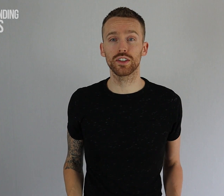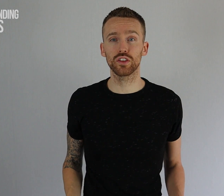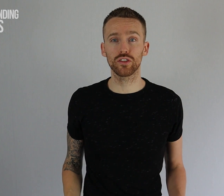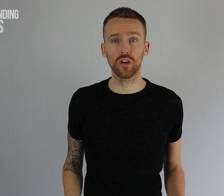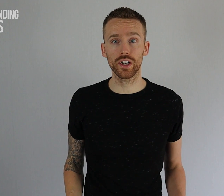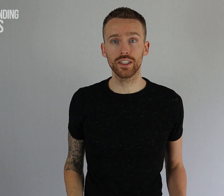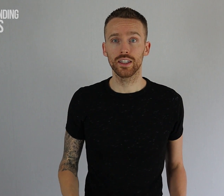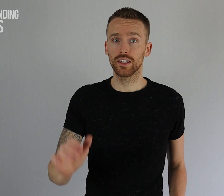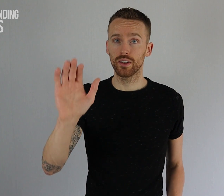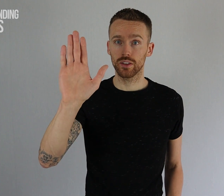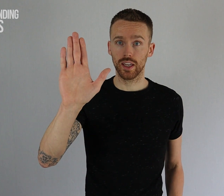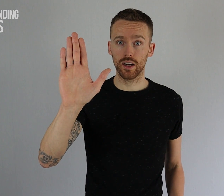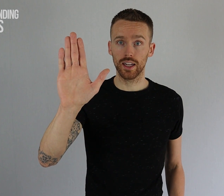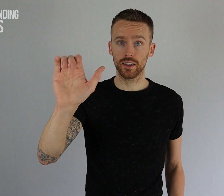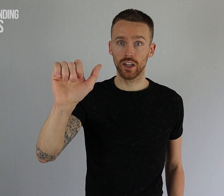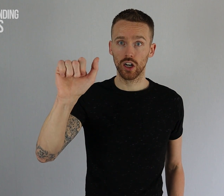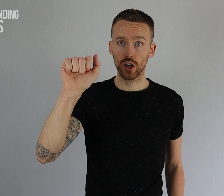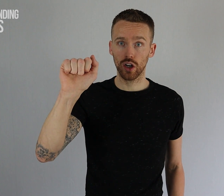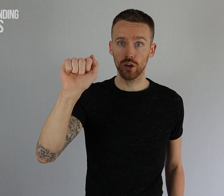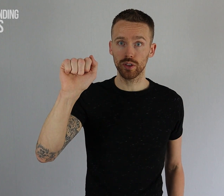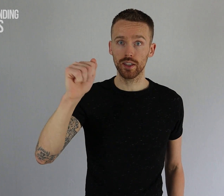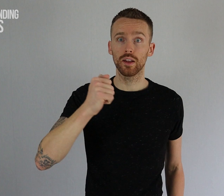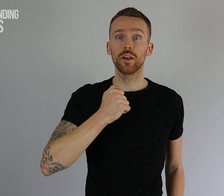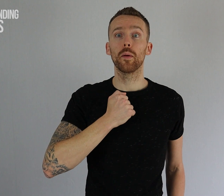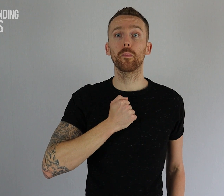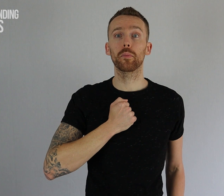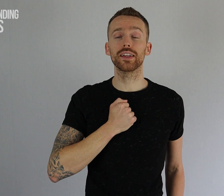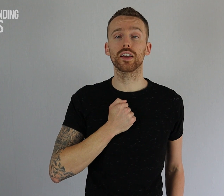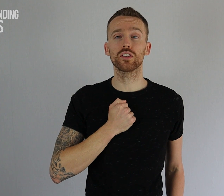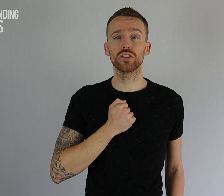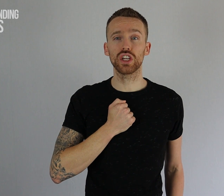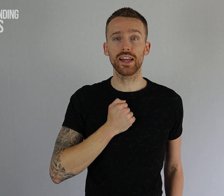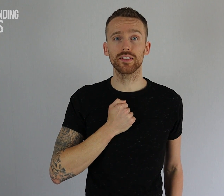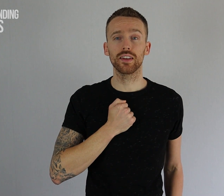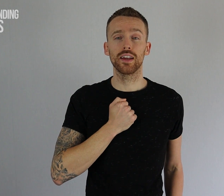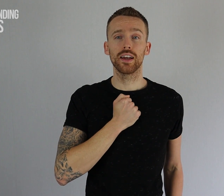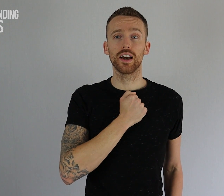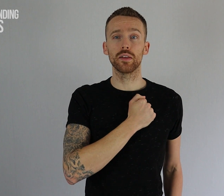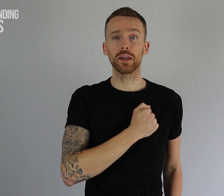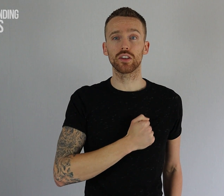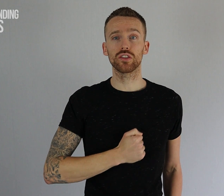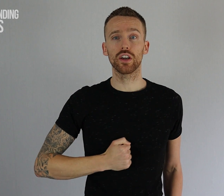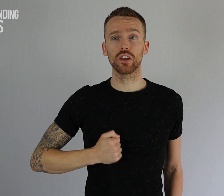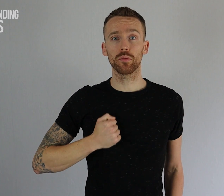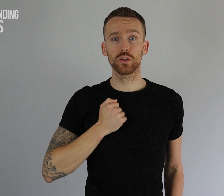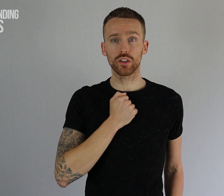The sign for sorry, take our hand. close it, place it on your chest and then make a circular